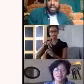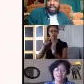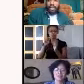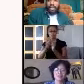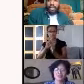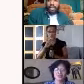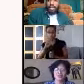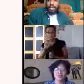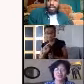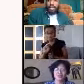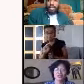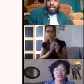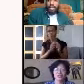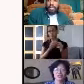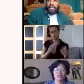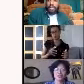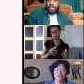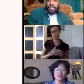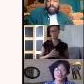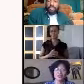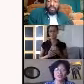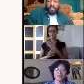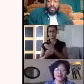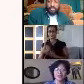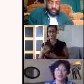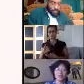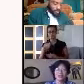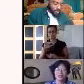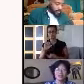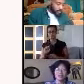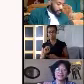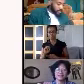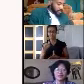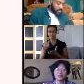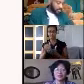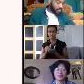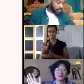Anti-racism isn't gonna cure racism, like I don't think as an individual, I'm going